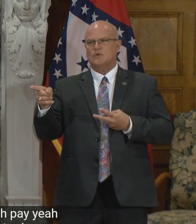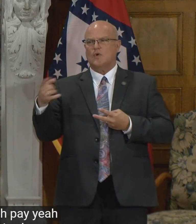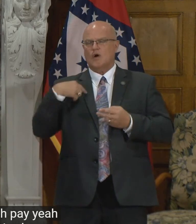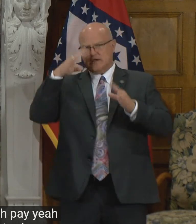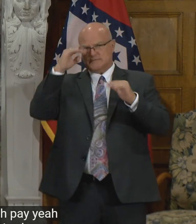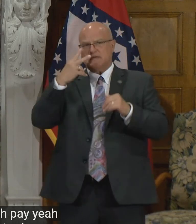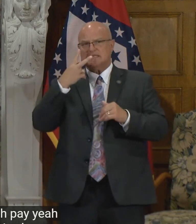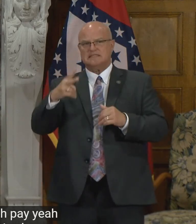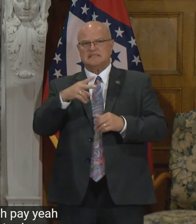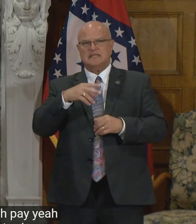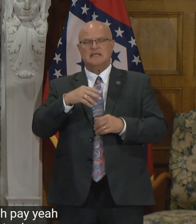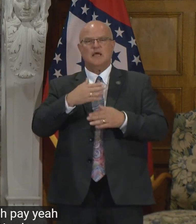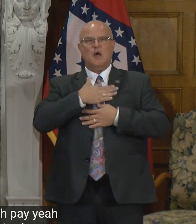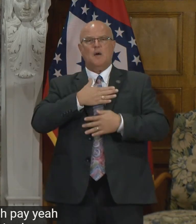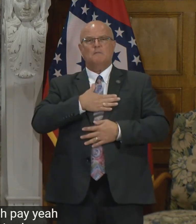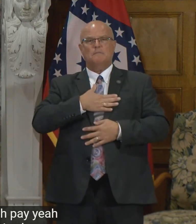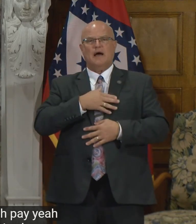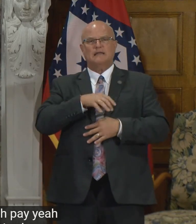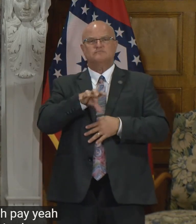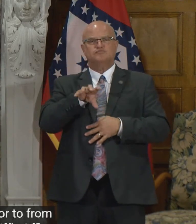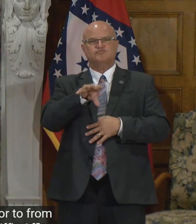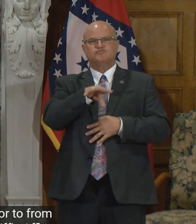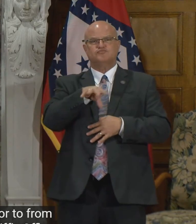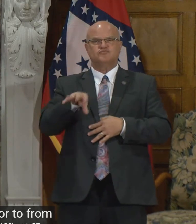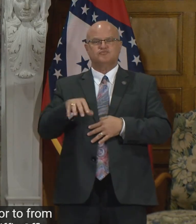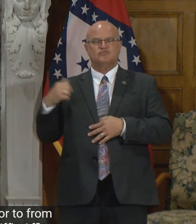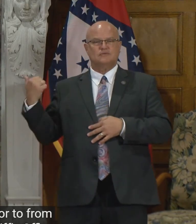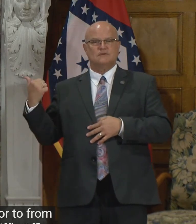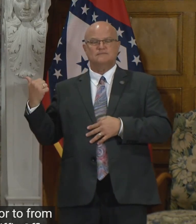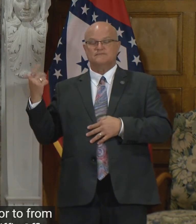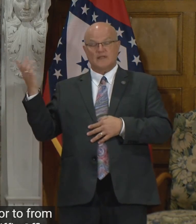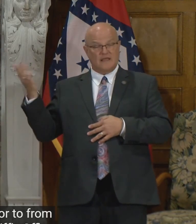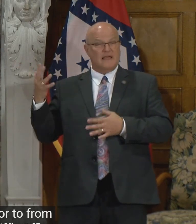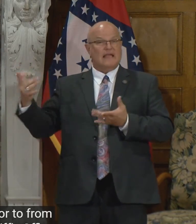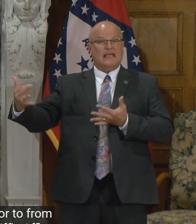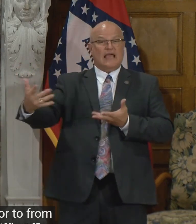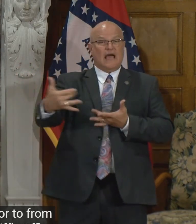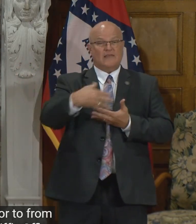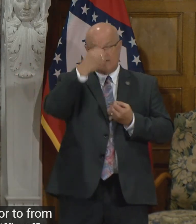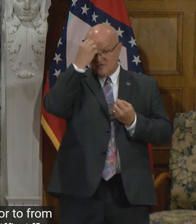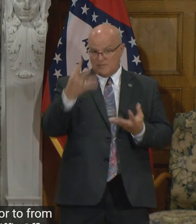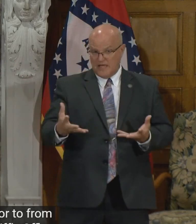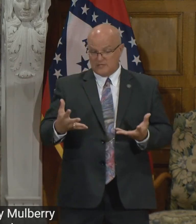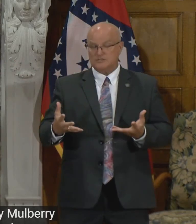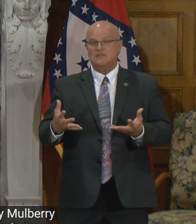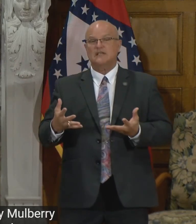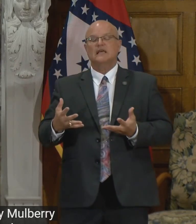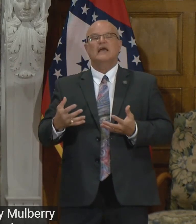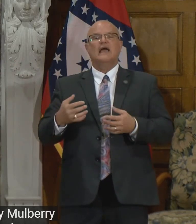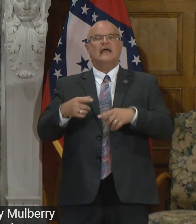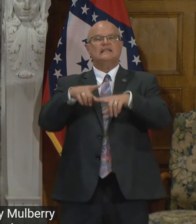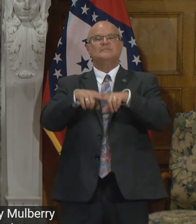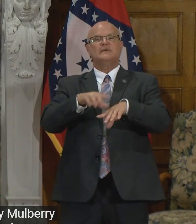Body Cam footage released that they again they're out there getting that information and then too it's up to the prosecutor since